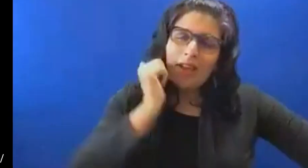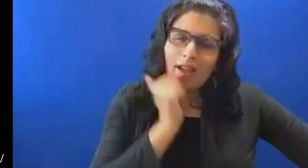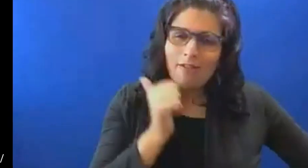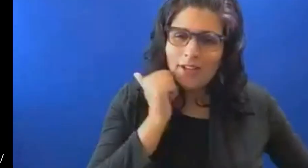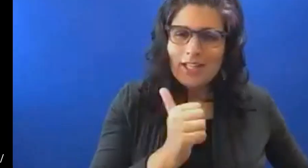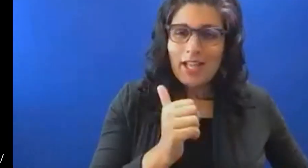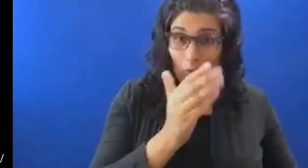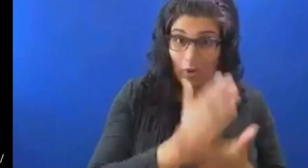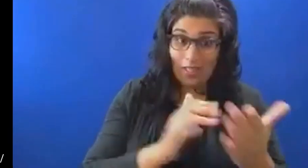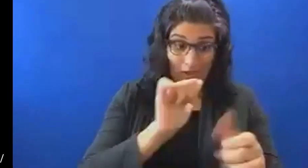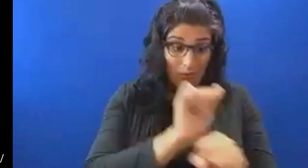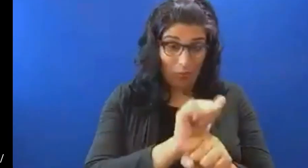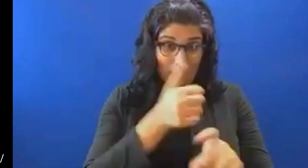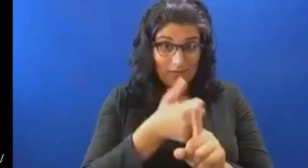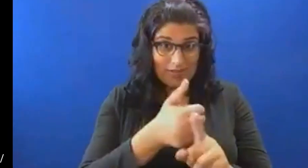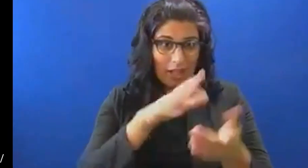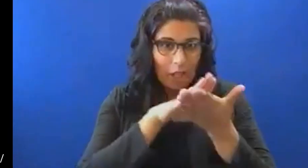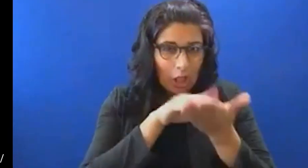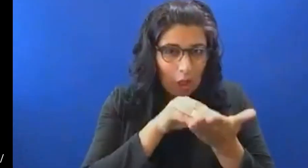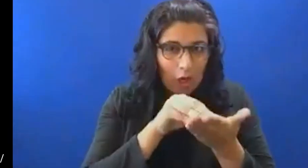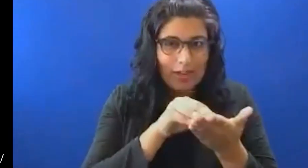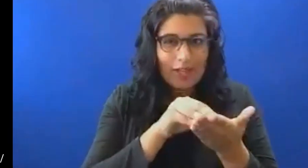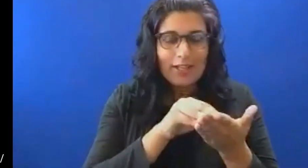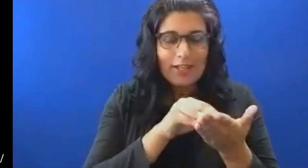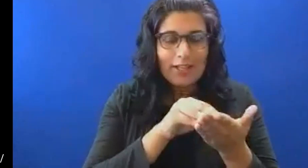Part of that work is taking action for other people.